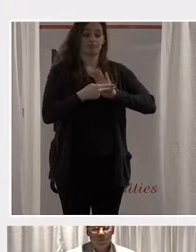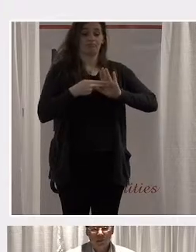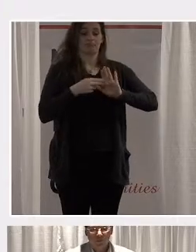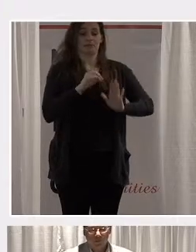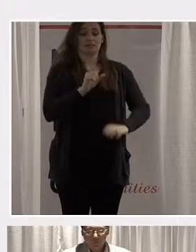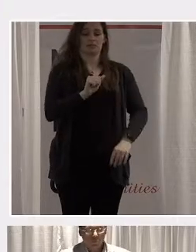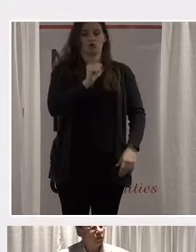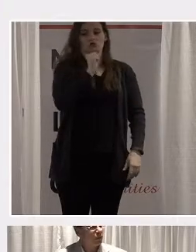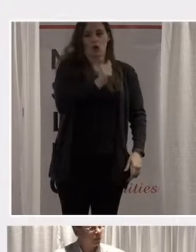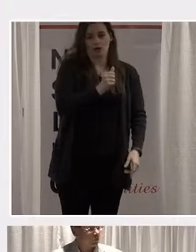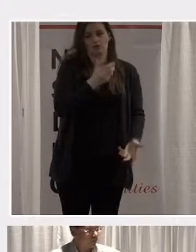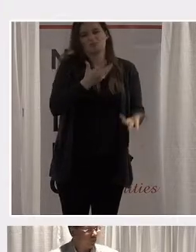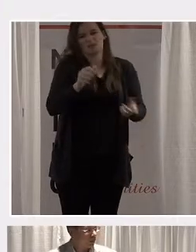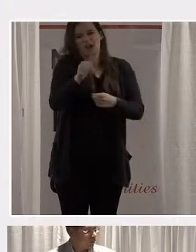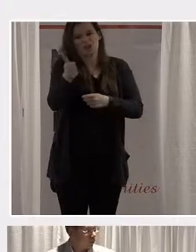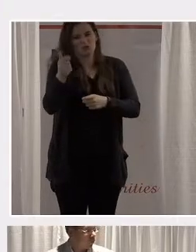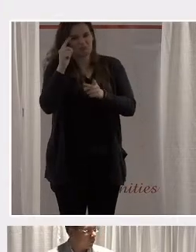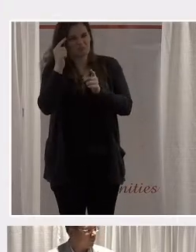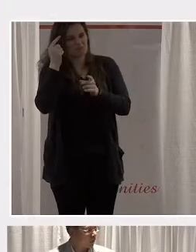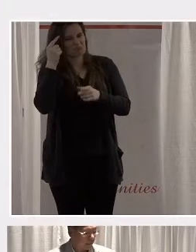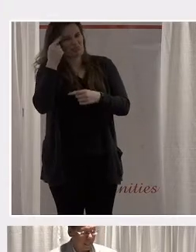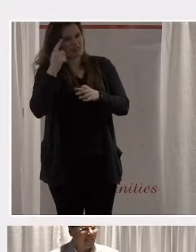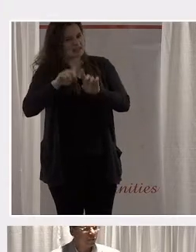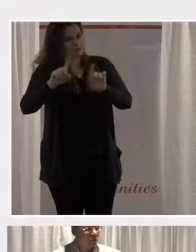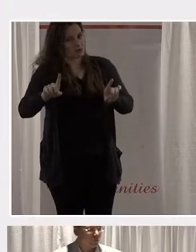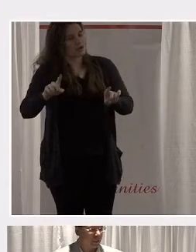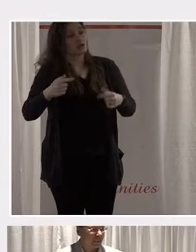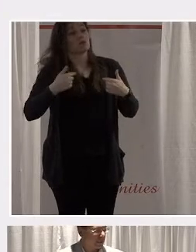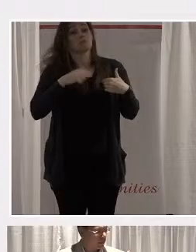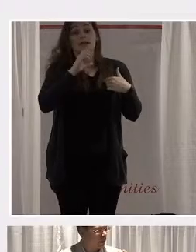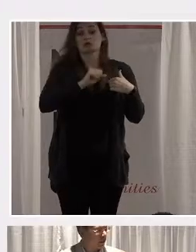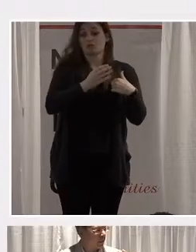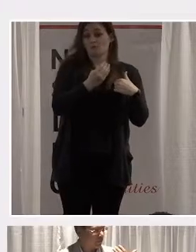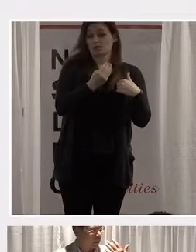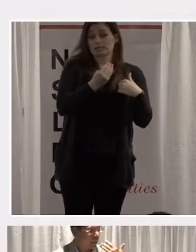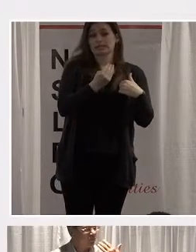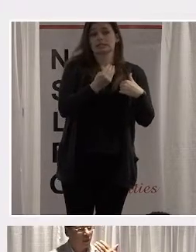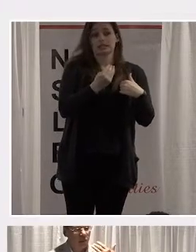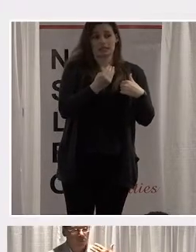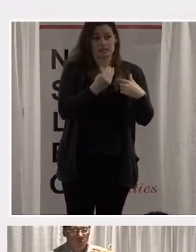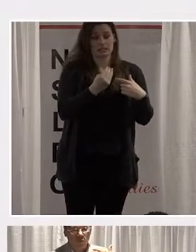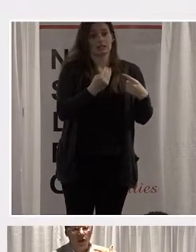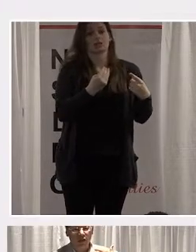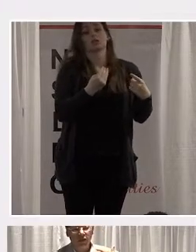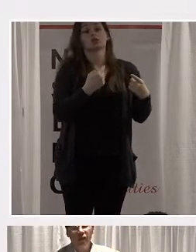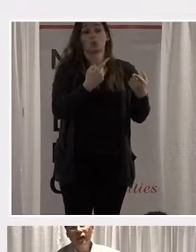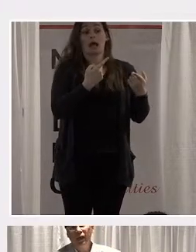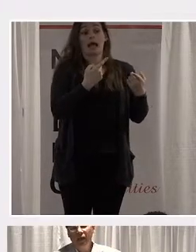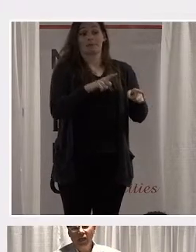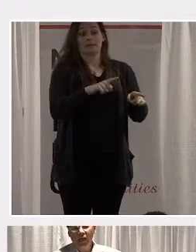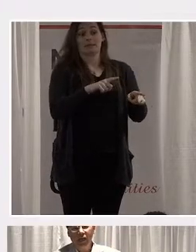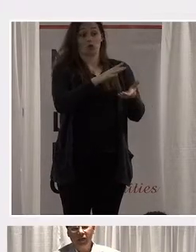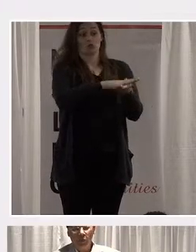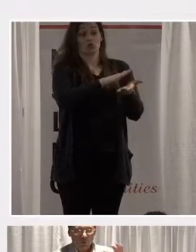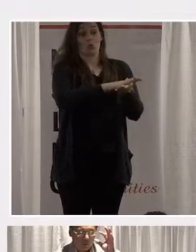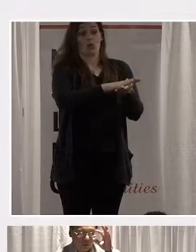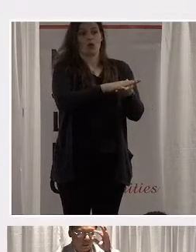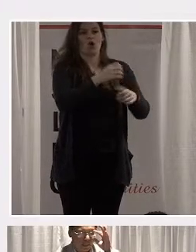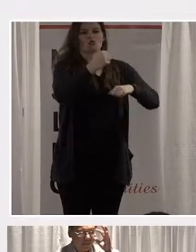BUT WHEN I WAS 14 YEARS OLD IN SCHOOL AND AT SCHOOL I GOT HIT IN MY LEFT EYE WITH A ROCK. AND I WAS WEARING GLASSES